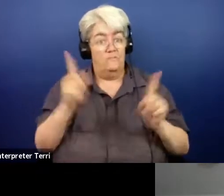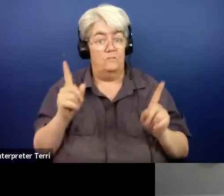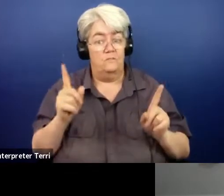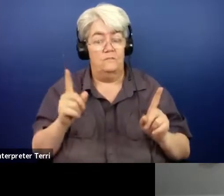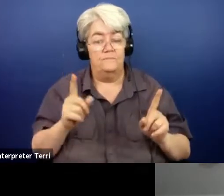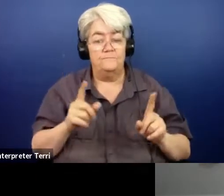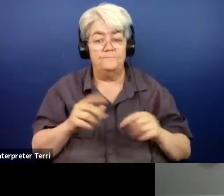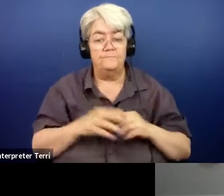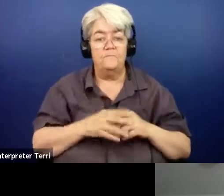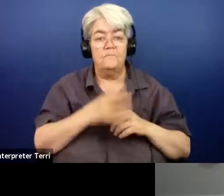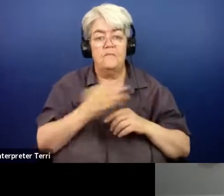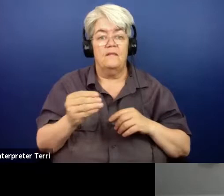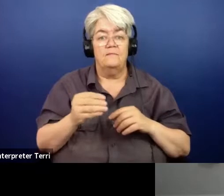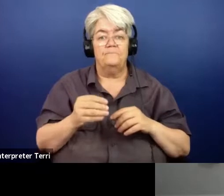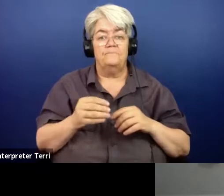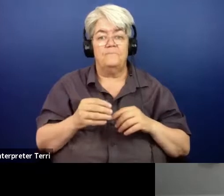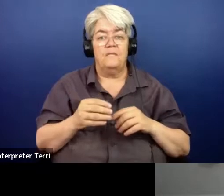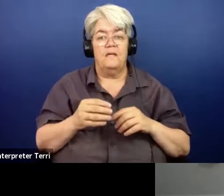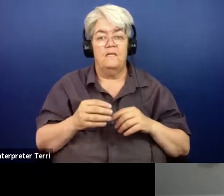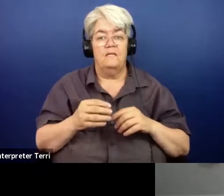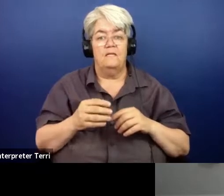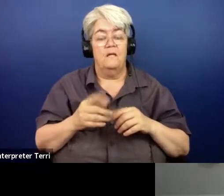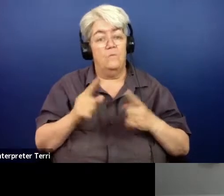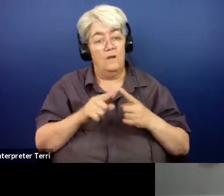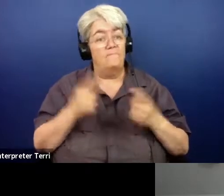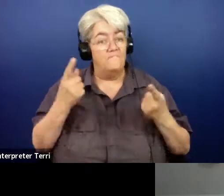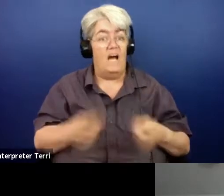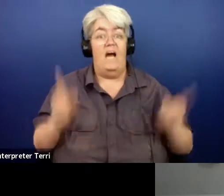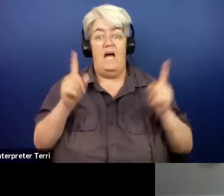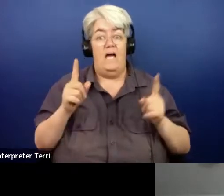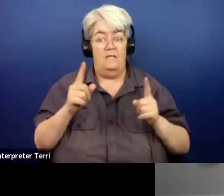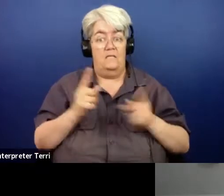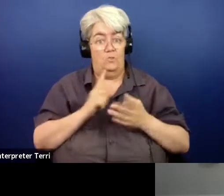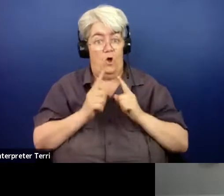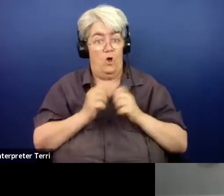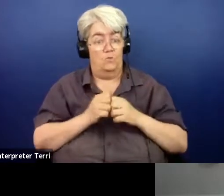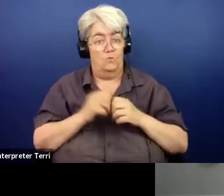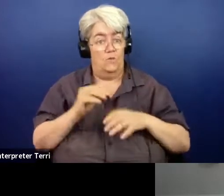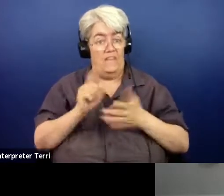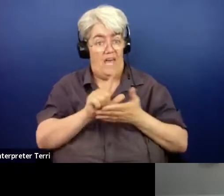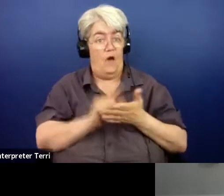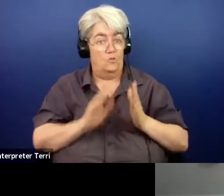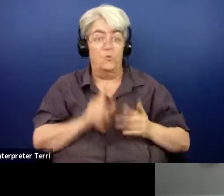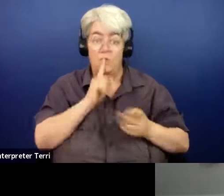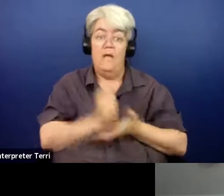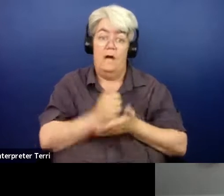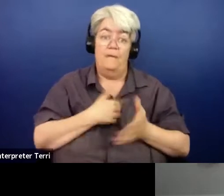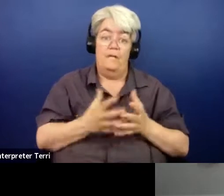And that's where when I got to talk to the council it helped me a lot. It is really good if you have a mentor or someone that you